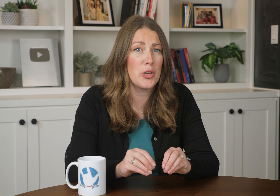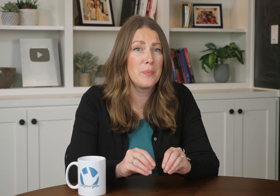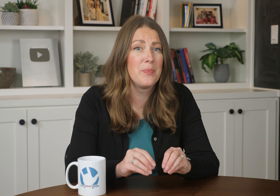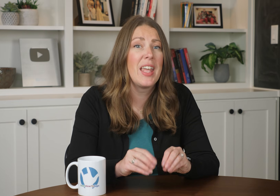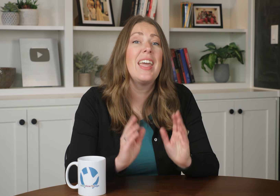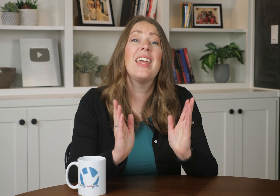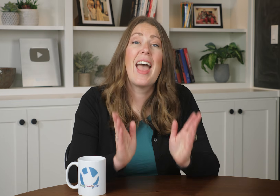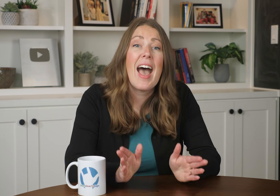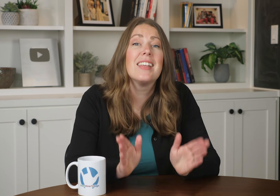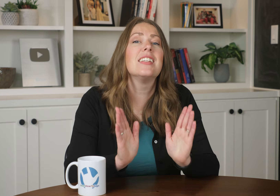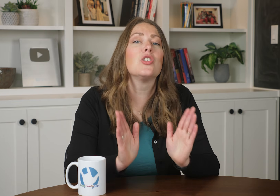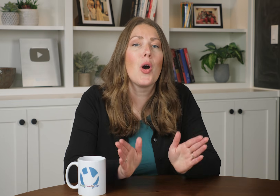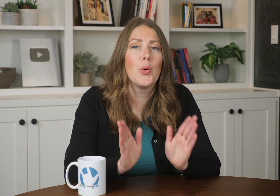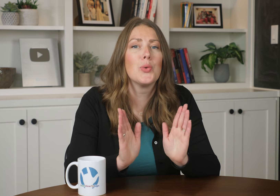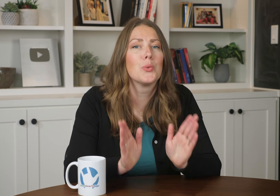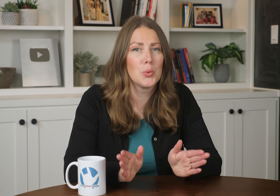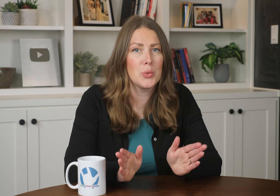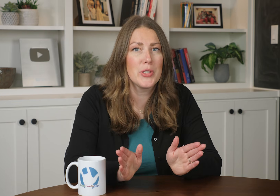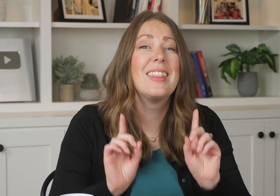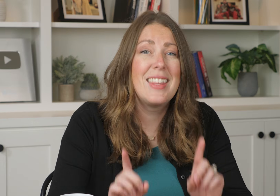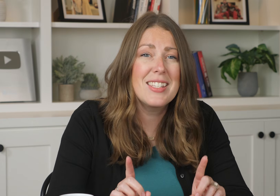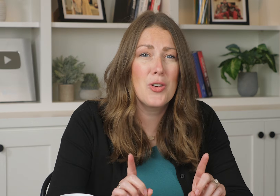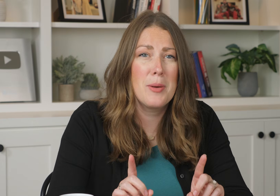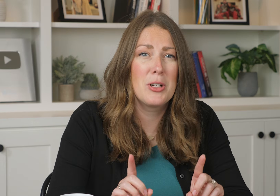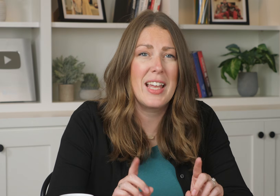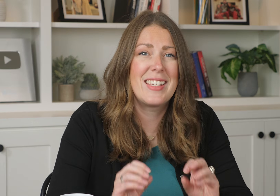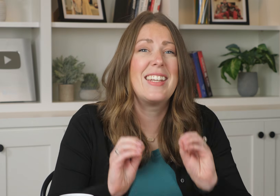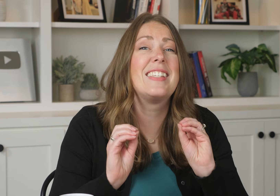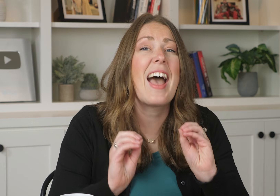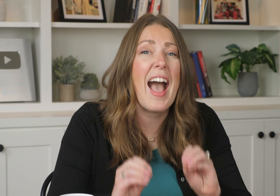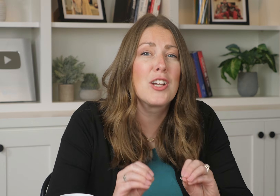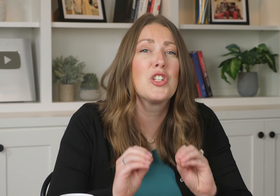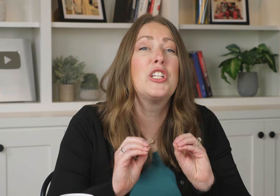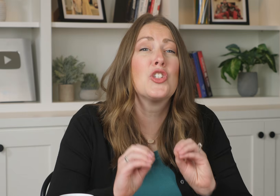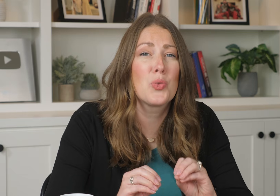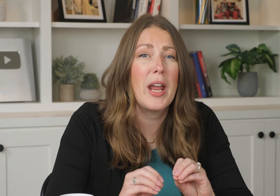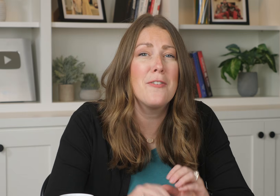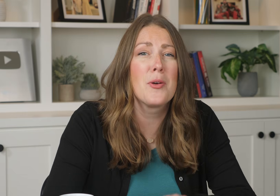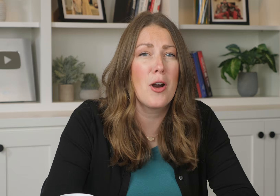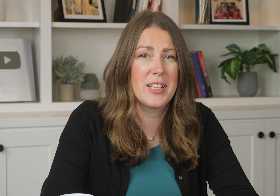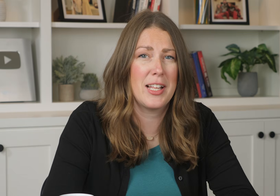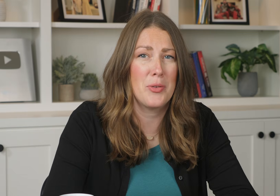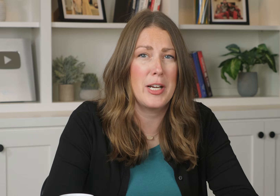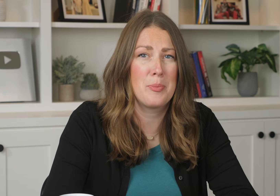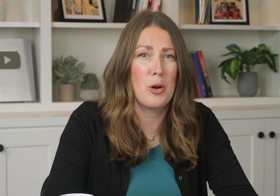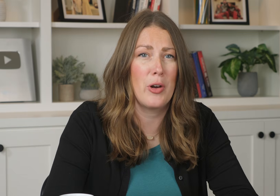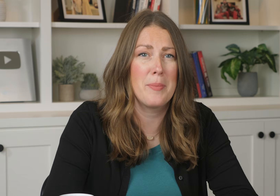order. It has its own rules. This grammar lesson is actually straight from our Accelerated program.